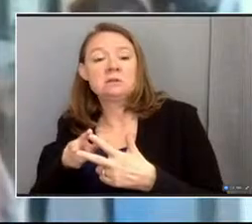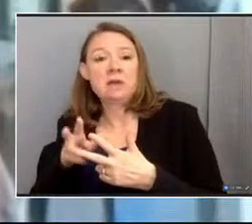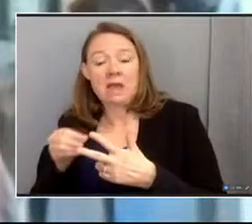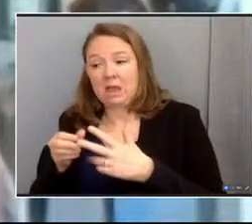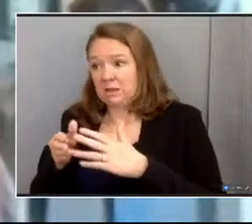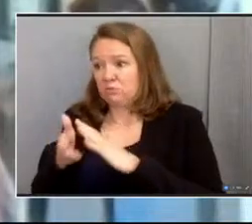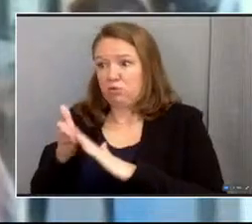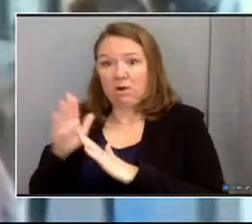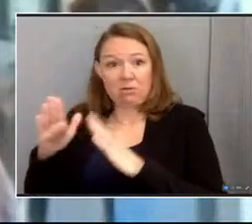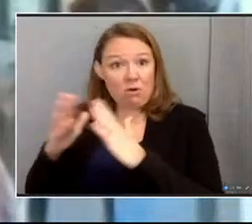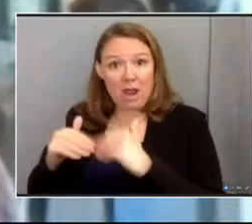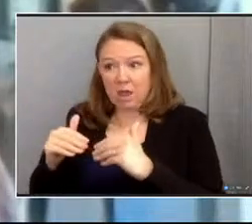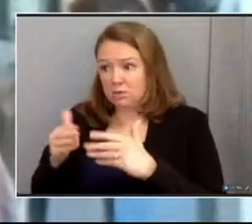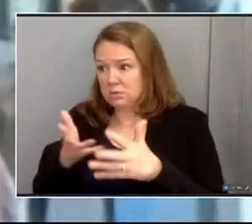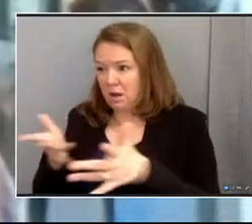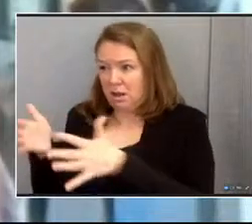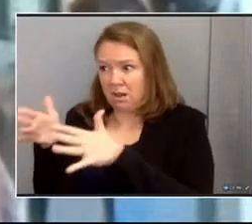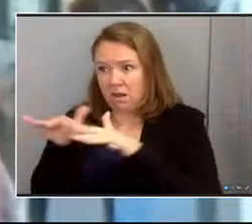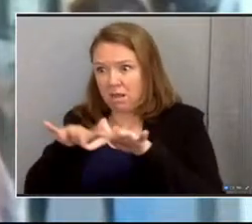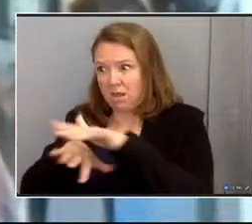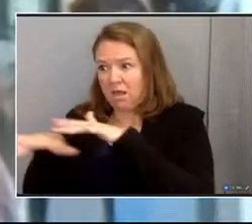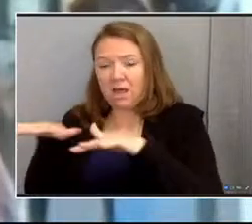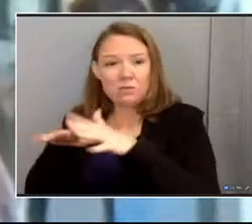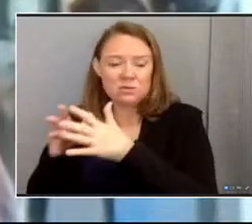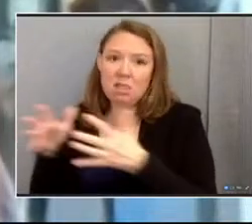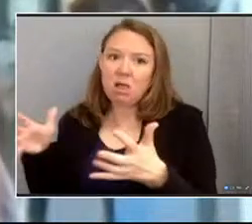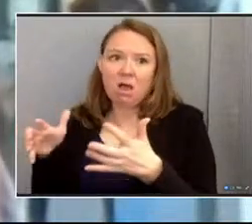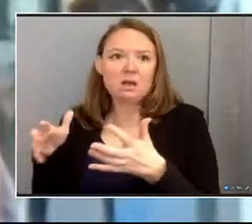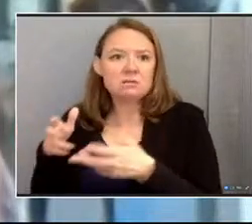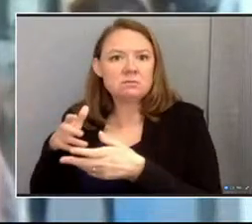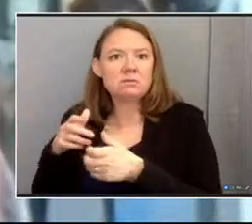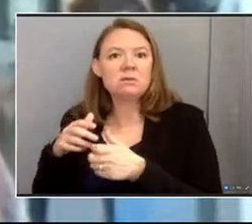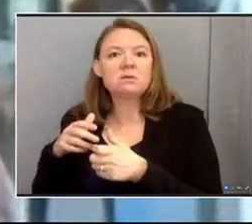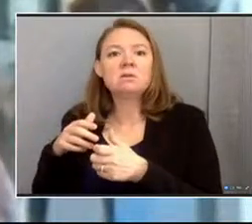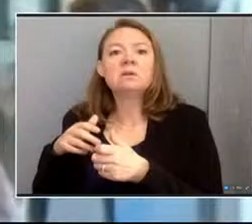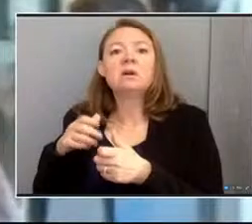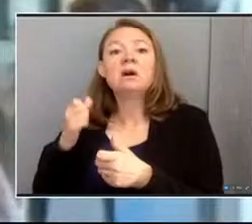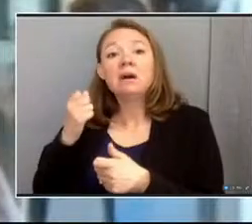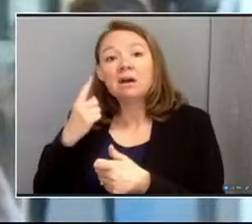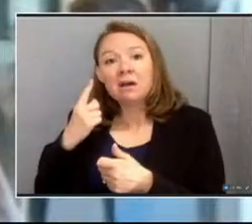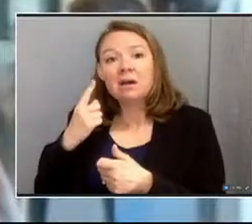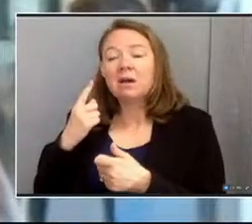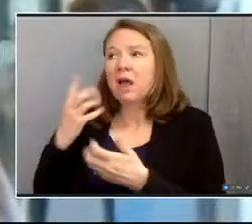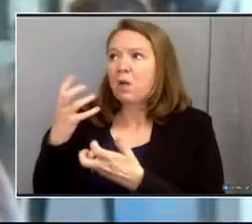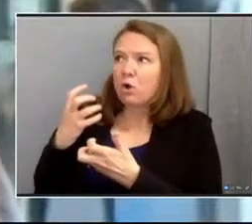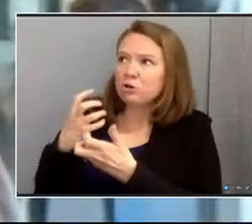a lot to be able to maintain and I wanted to help my mother at every turn. I felt responsible